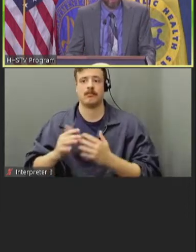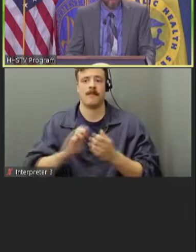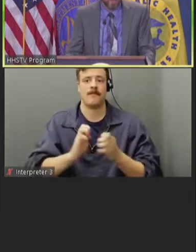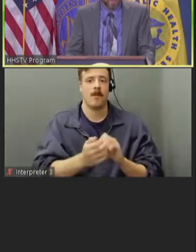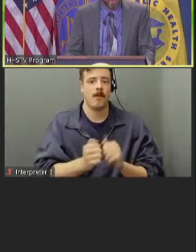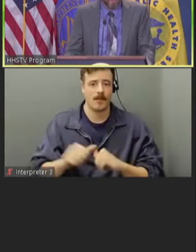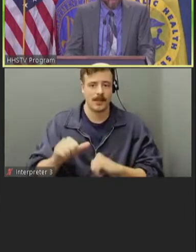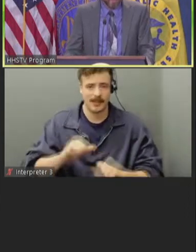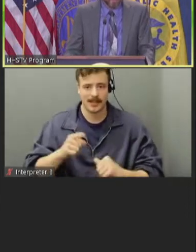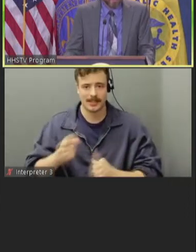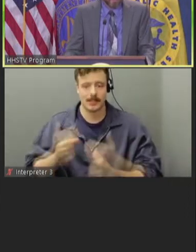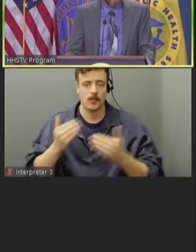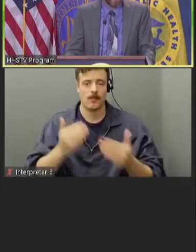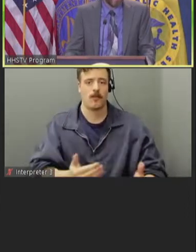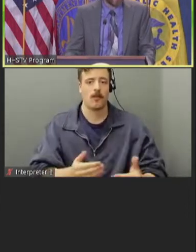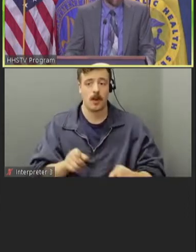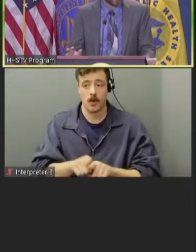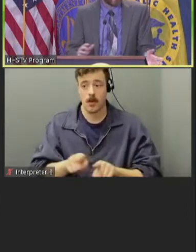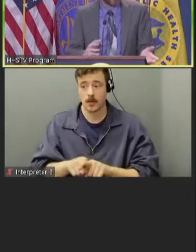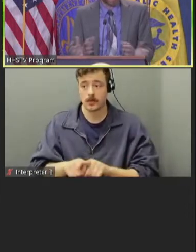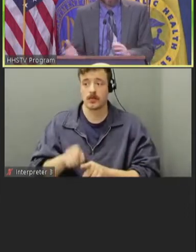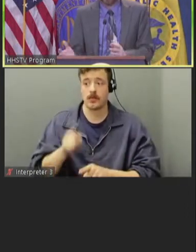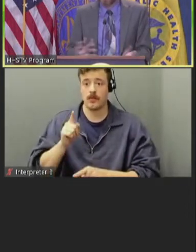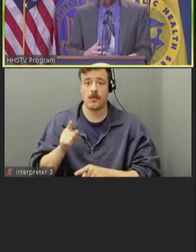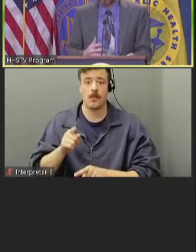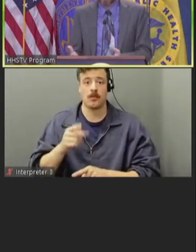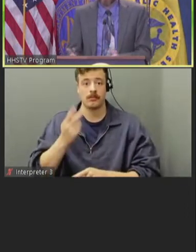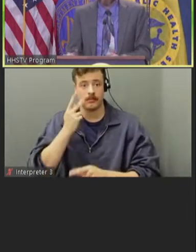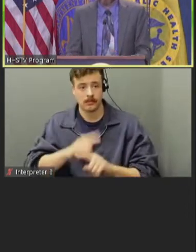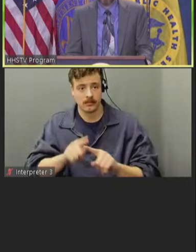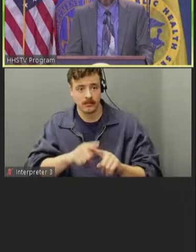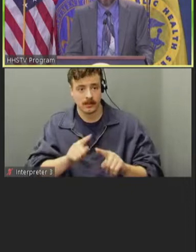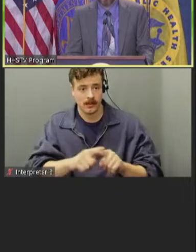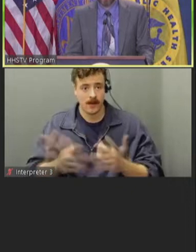That's also for exploring combination adjuvants, as you heard in the previous